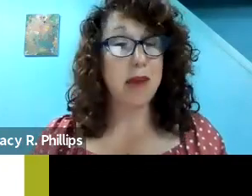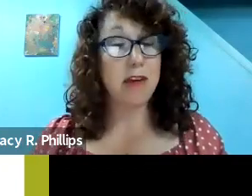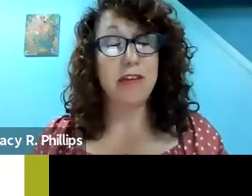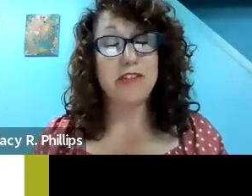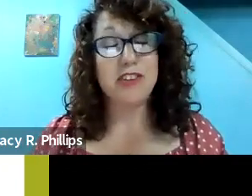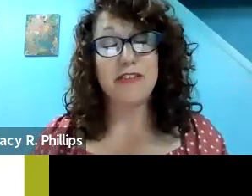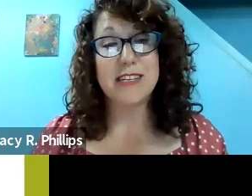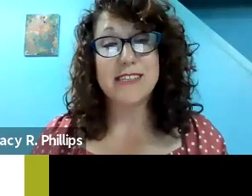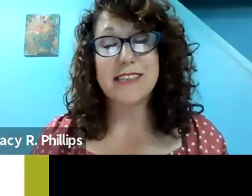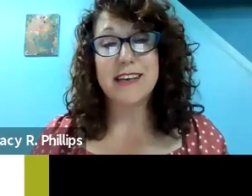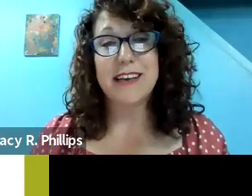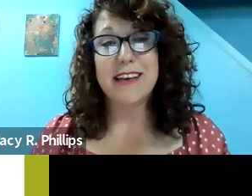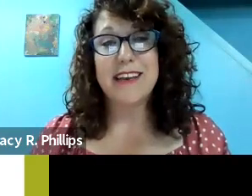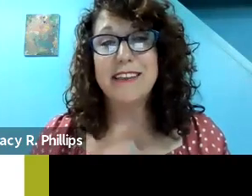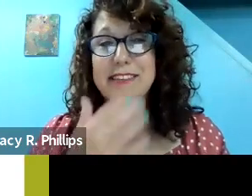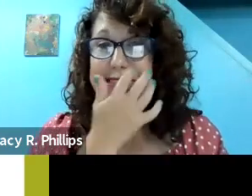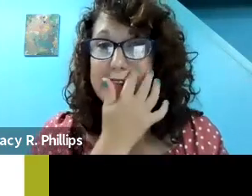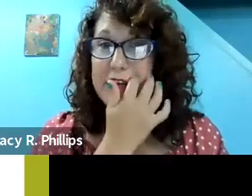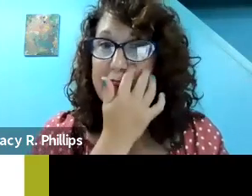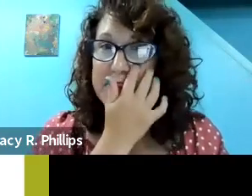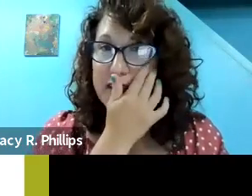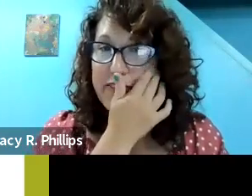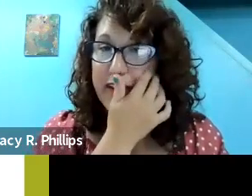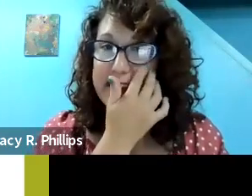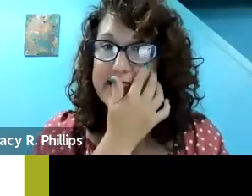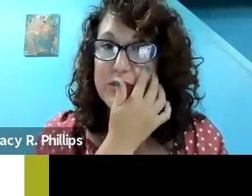that make a huge difference. In the center, there's various